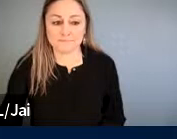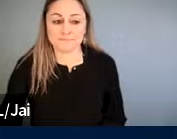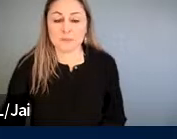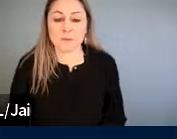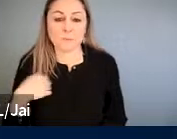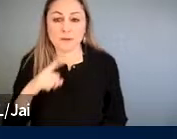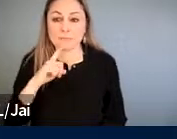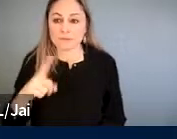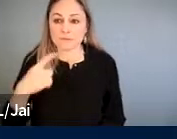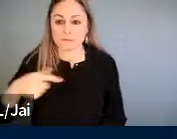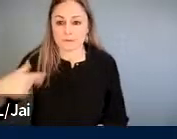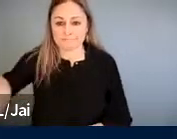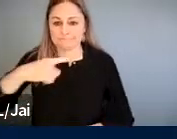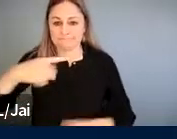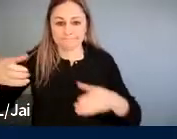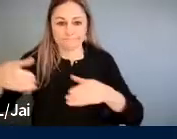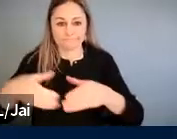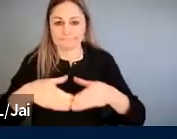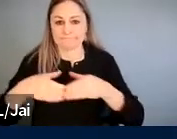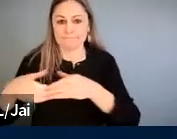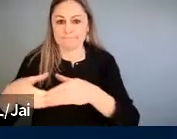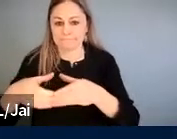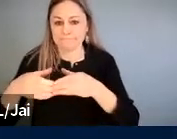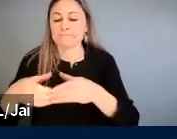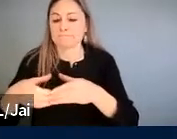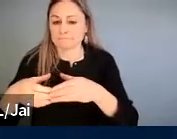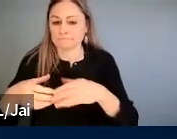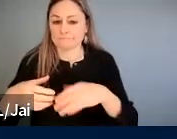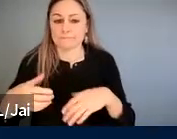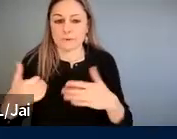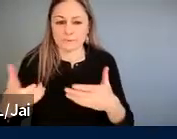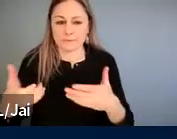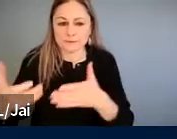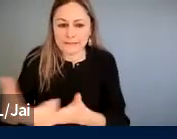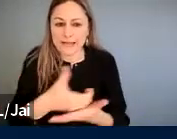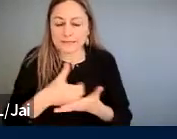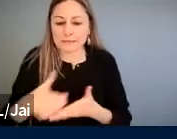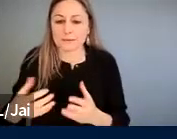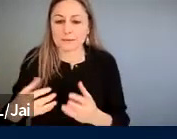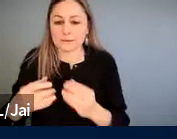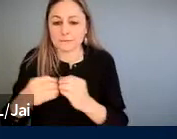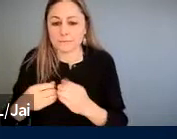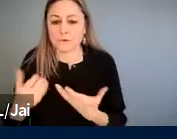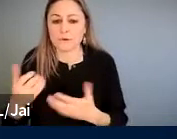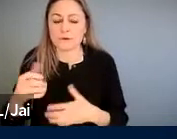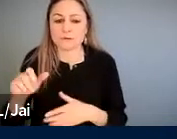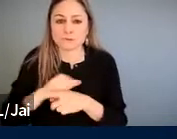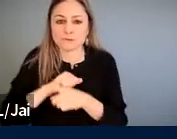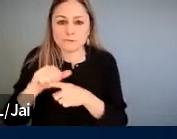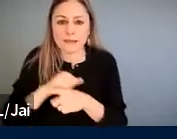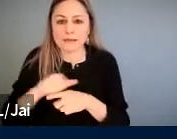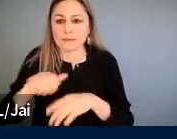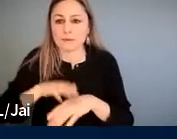collectively providing more and ongoing education and training on AI through this partnership,